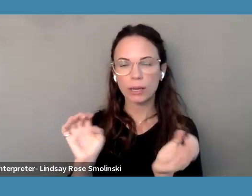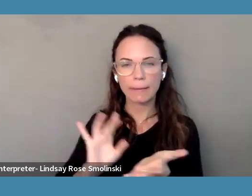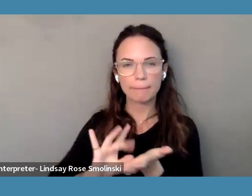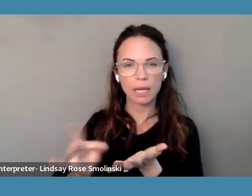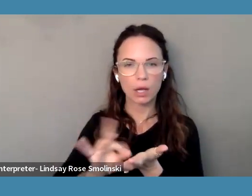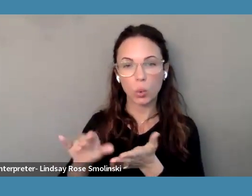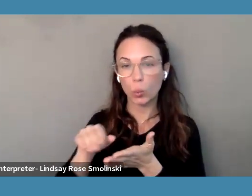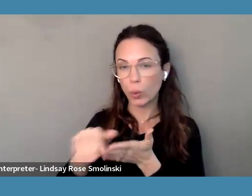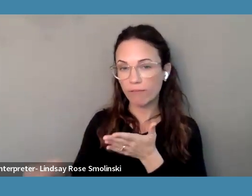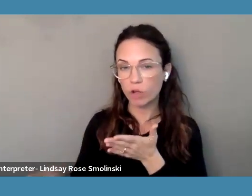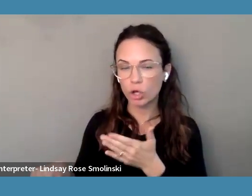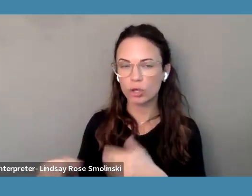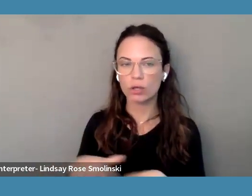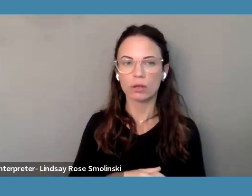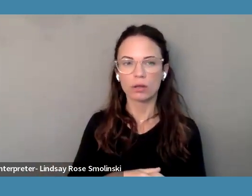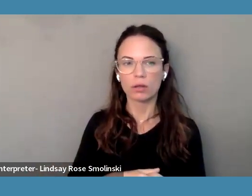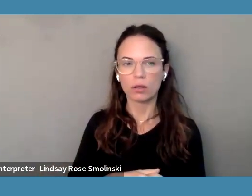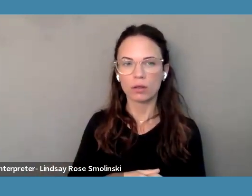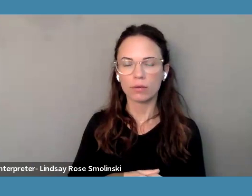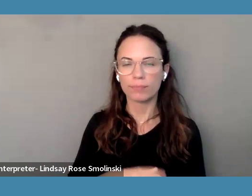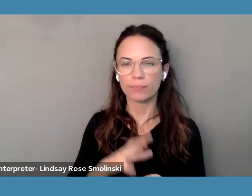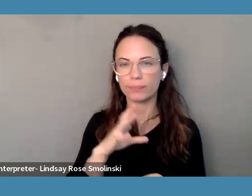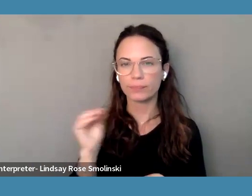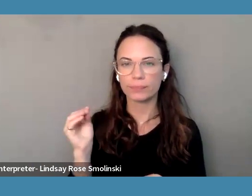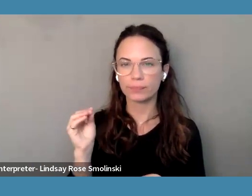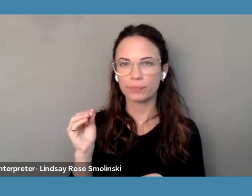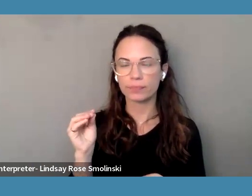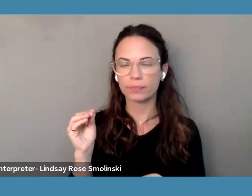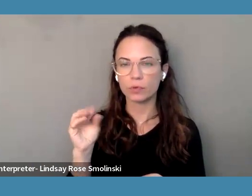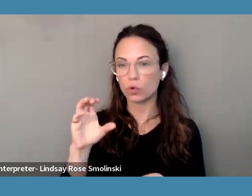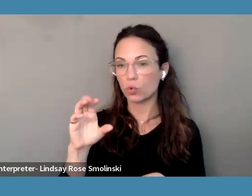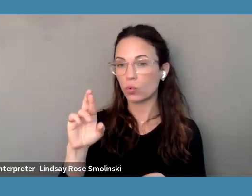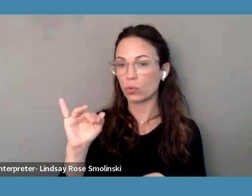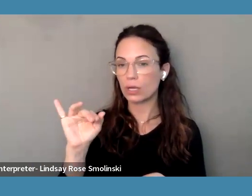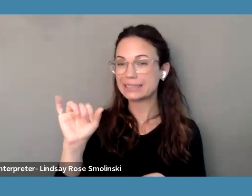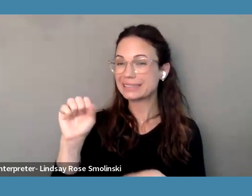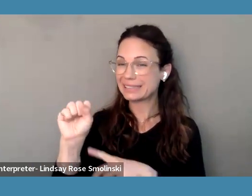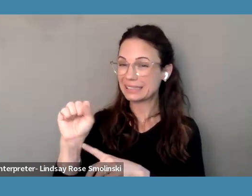and the crisis waiver and we just wanted to uplift